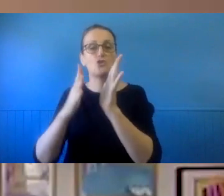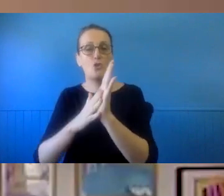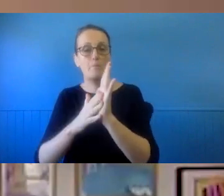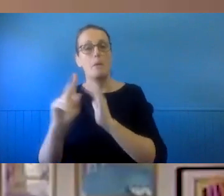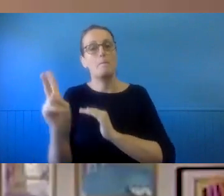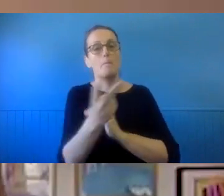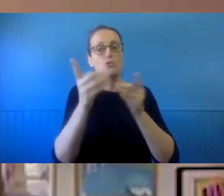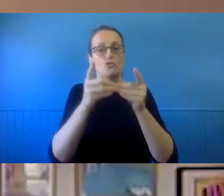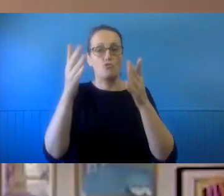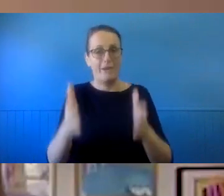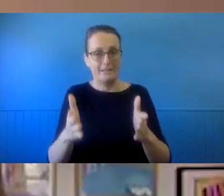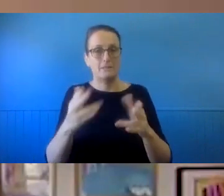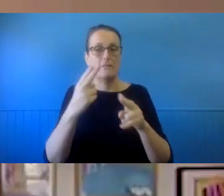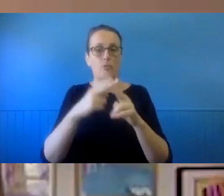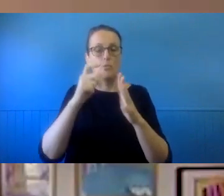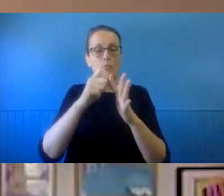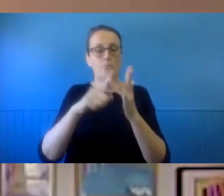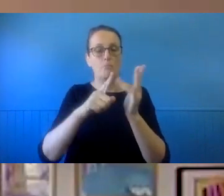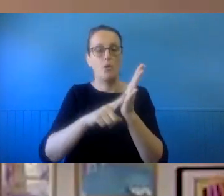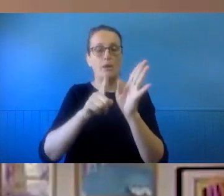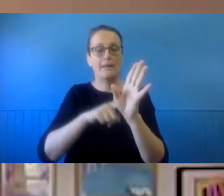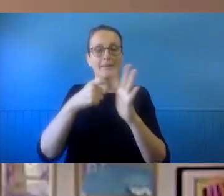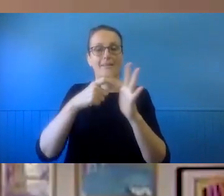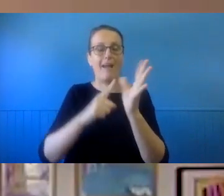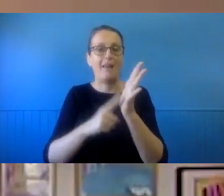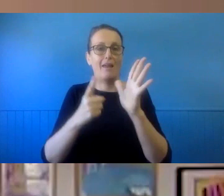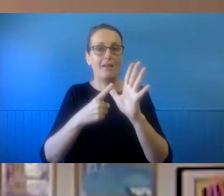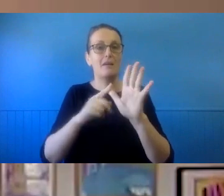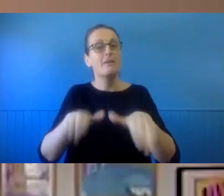Polykala design and deliver experiential training programs